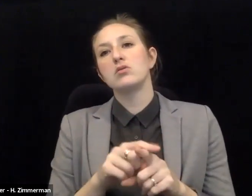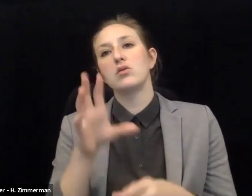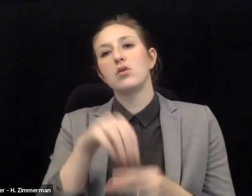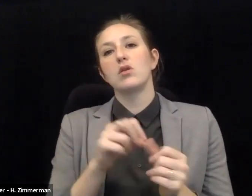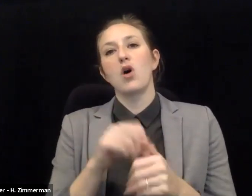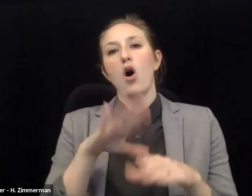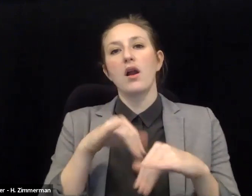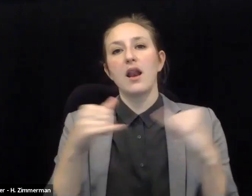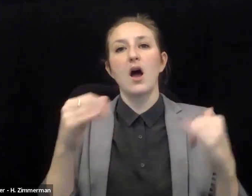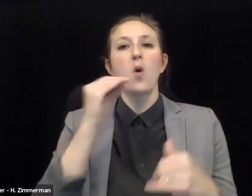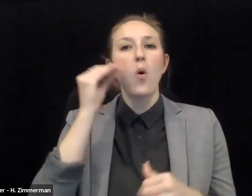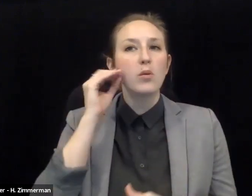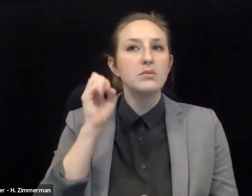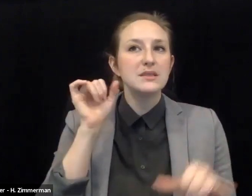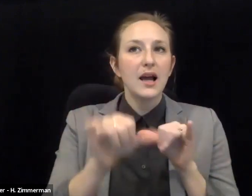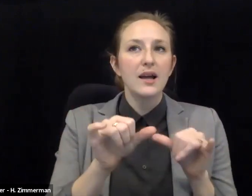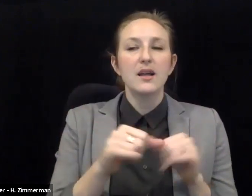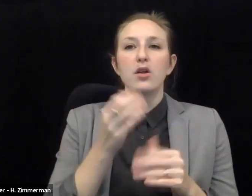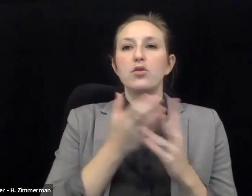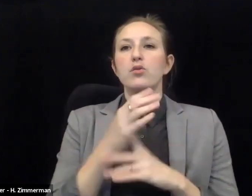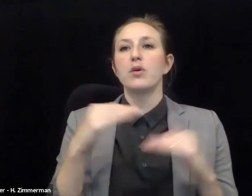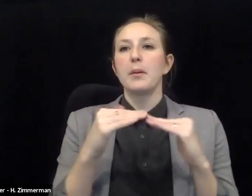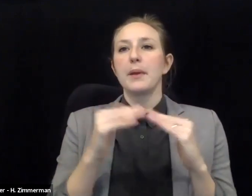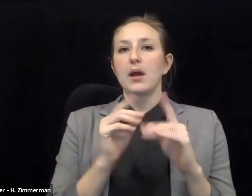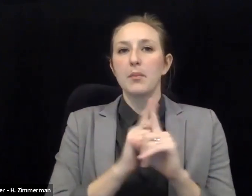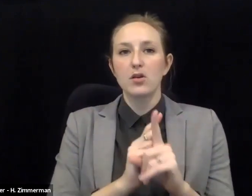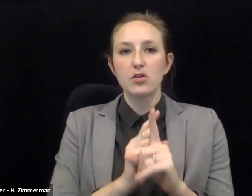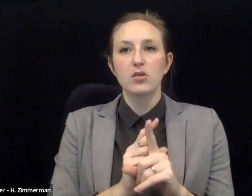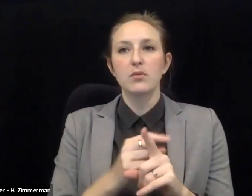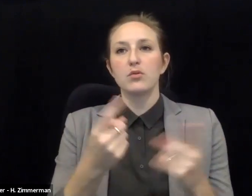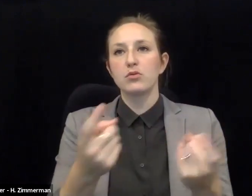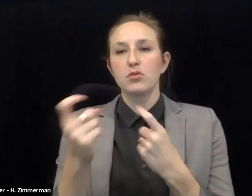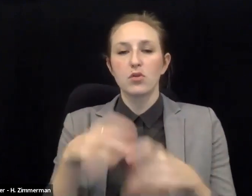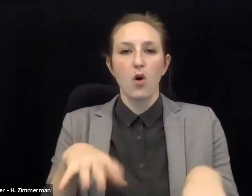so through the peer mentorship or also just recruiting host families through our networks.